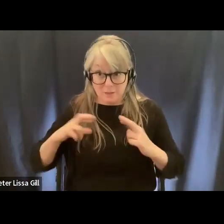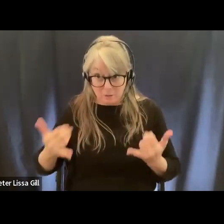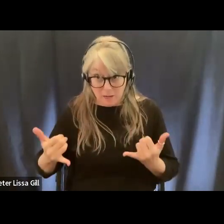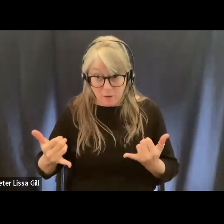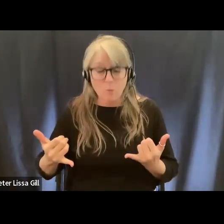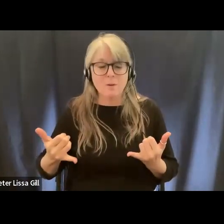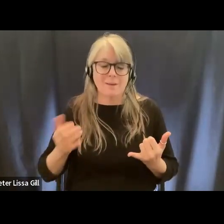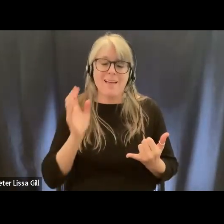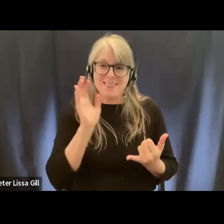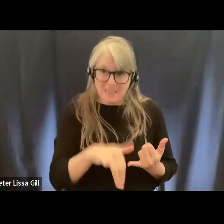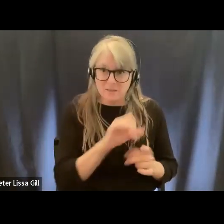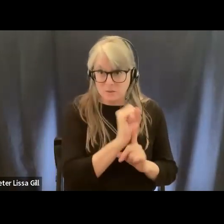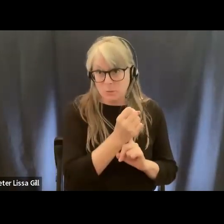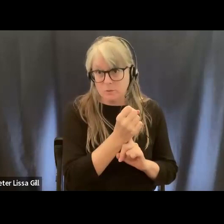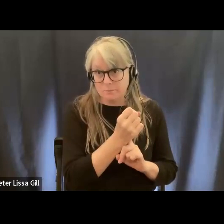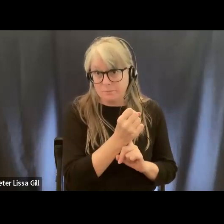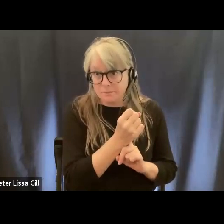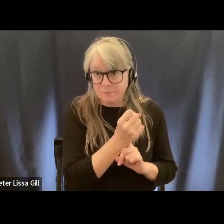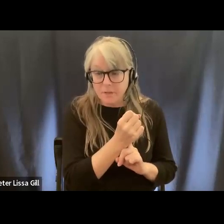Stage where they're ready to go ahead, tap into my equity and move on to something that's gonna fit me a little bit better as my needs go.